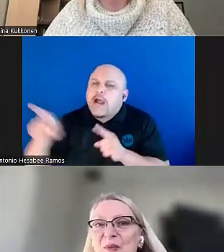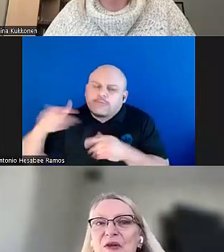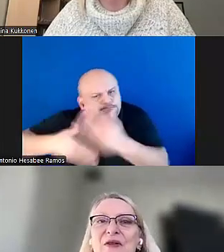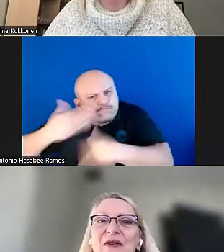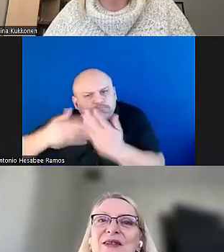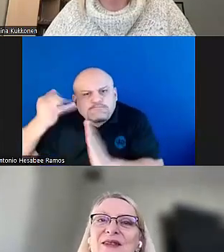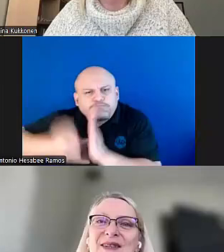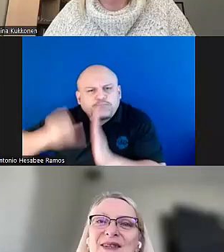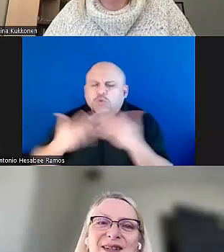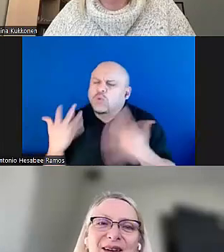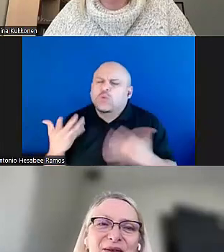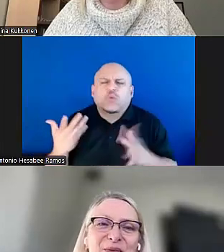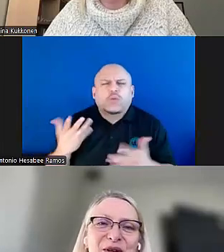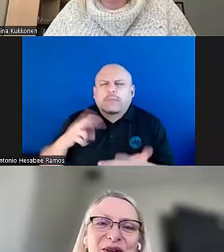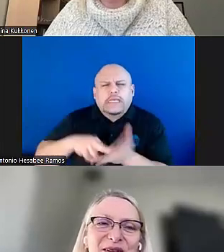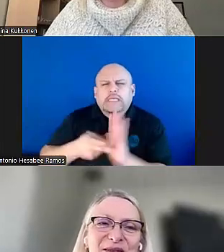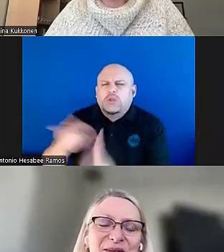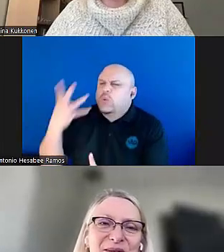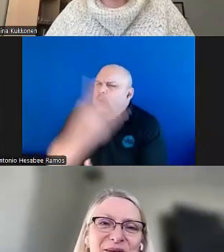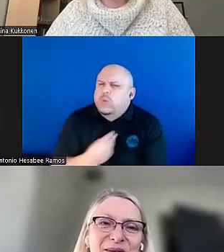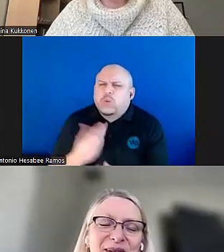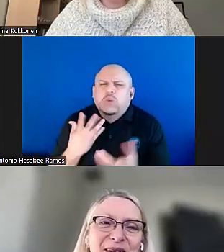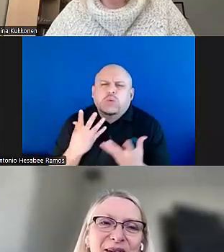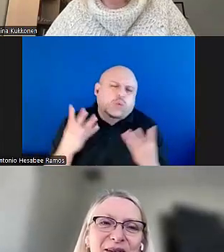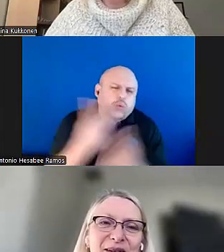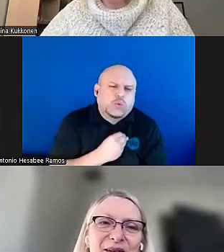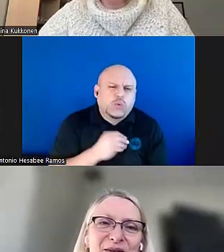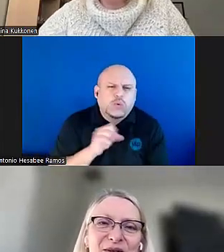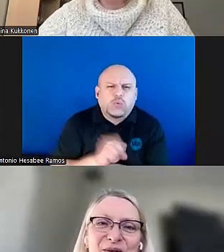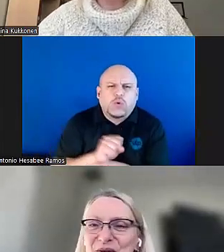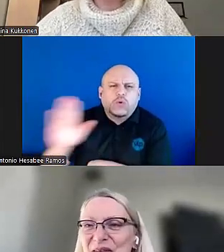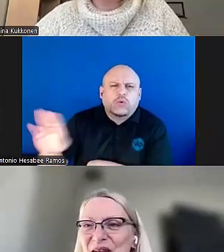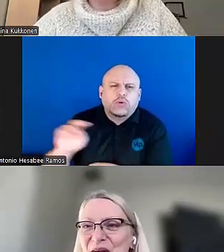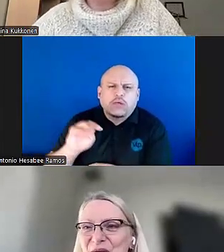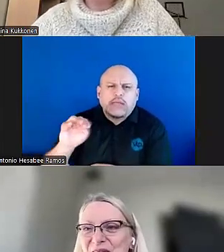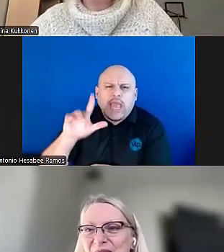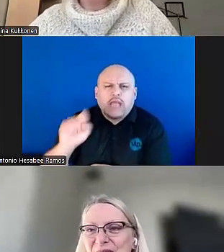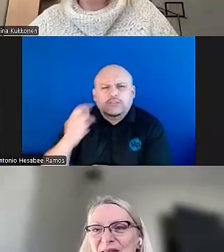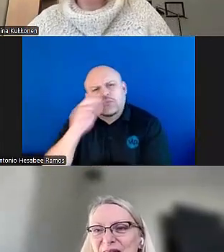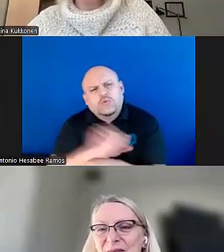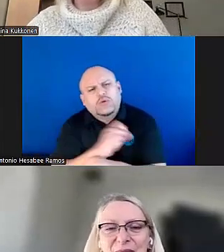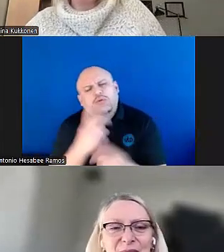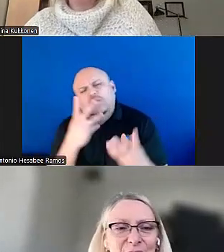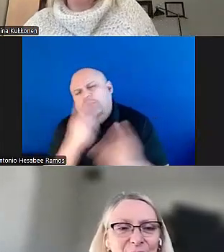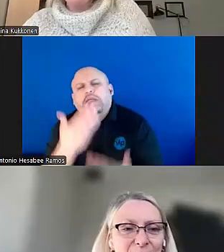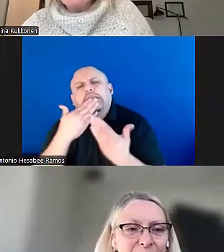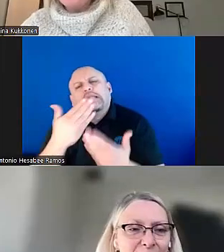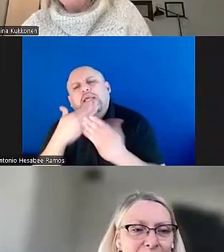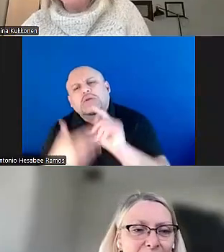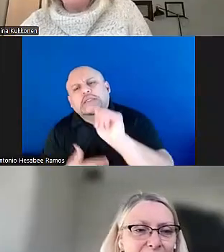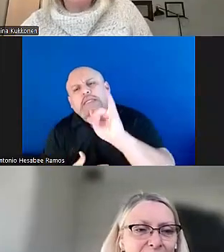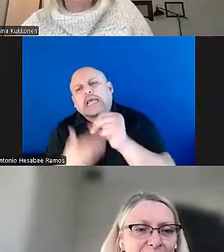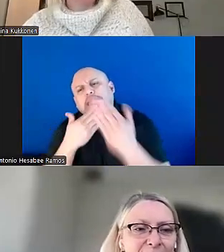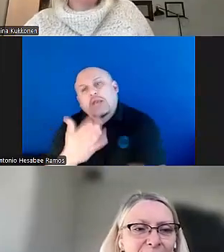it's beautiful. It's nice to see Nyle's work again here too. So thank you, Tiina. Tiina Kukkonen: Well, thank you. I mean,